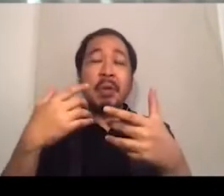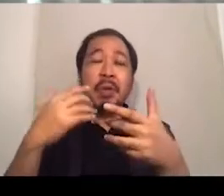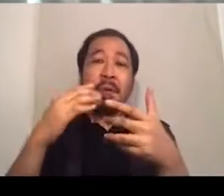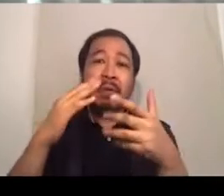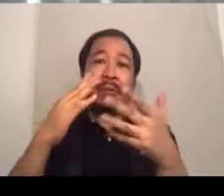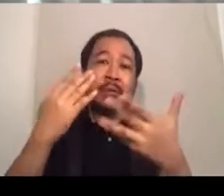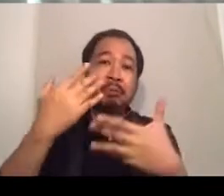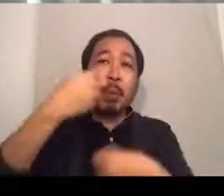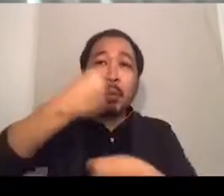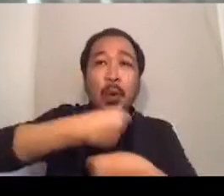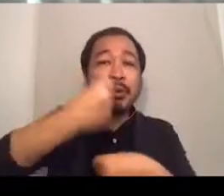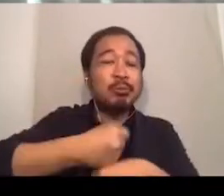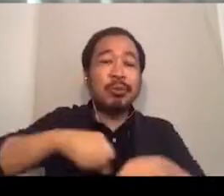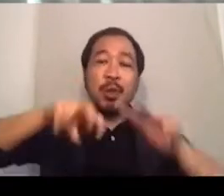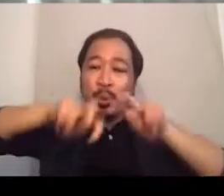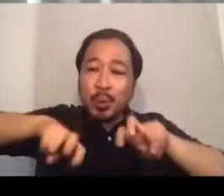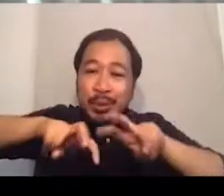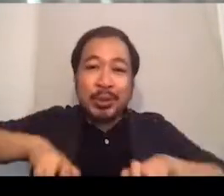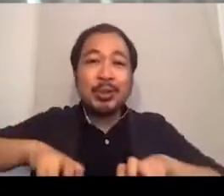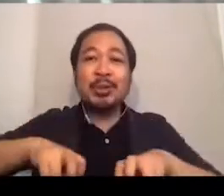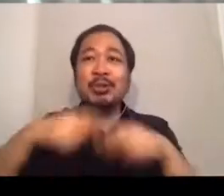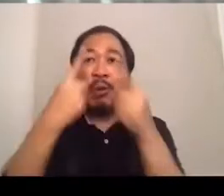or reverse globalization,